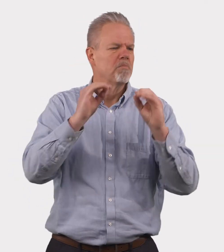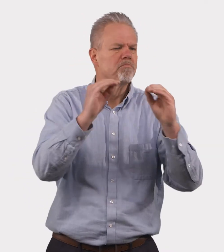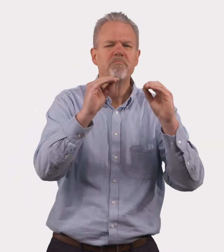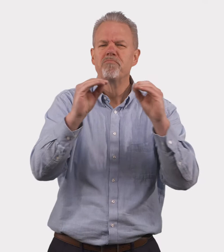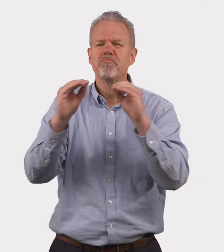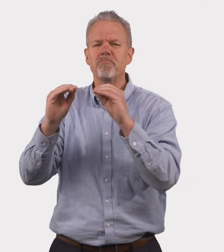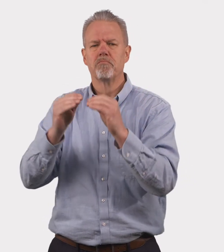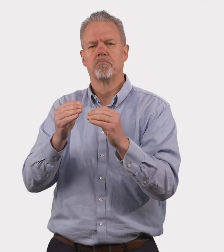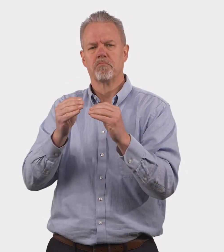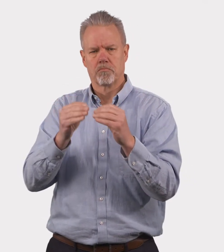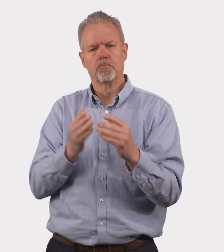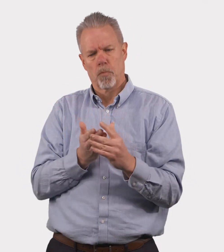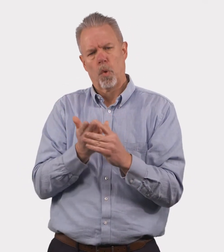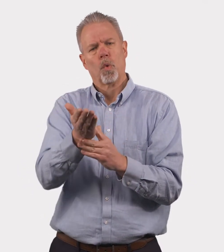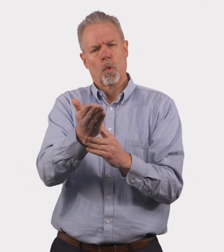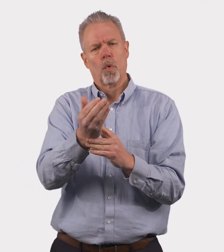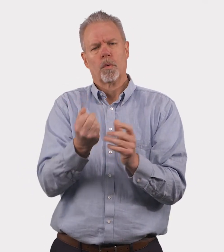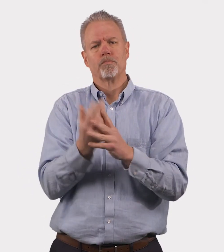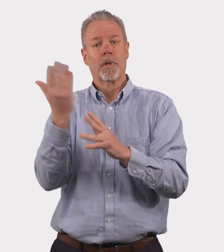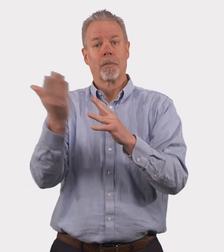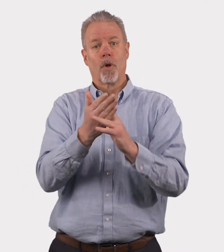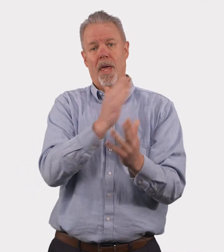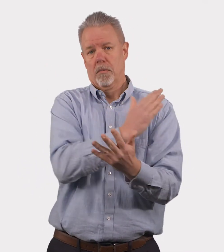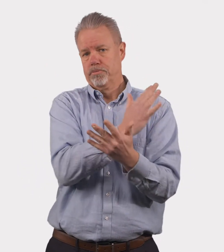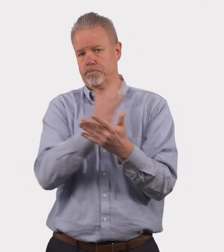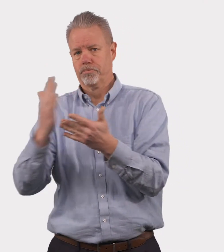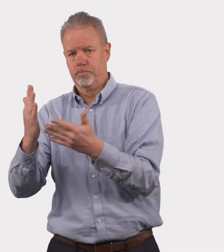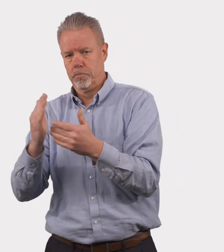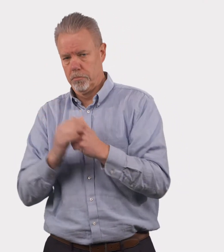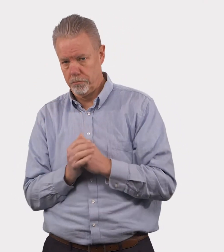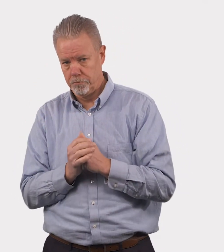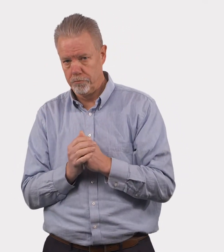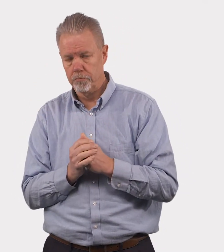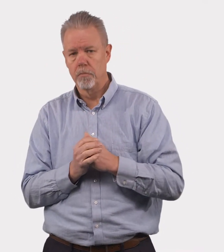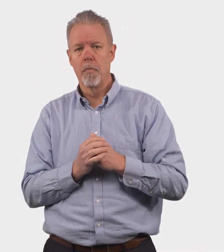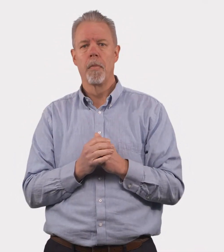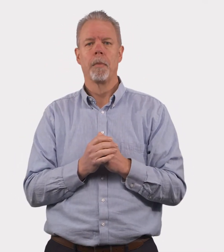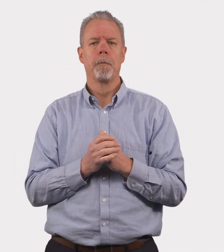Faculty should continue to wear masks while lecturing through spring break.